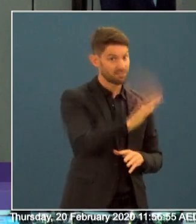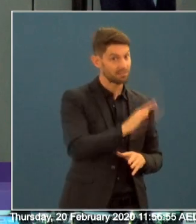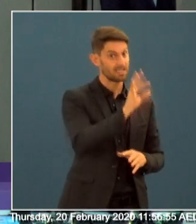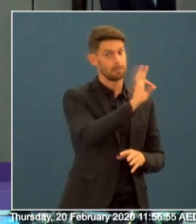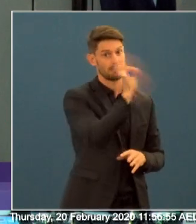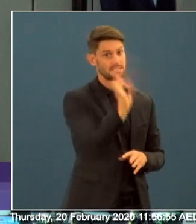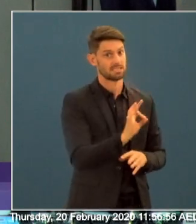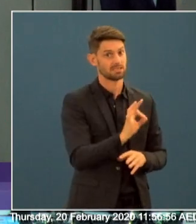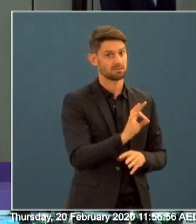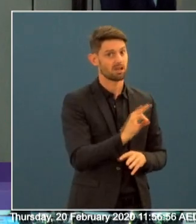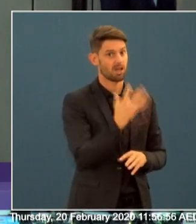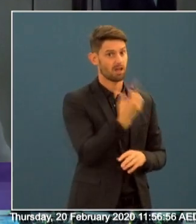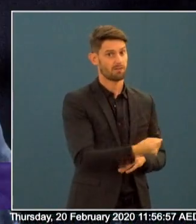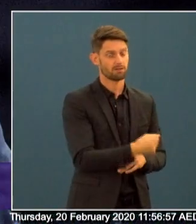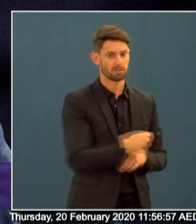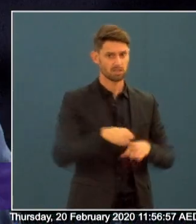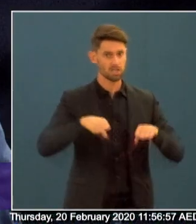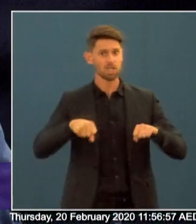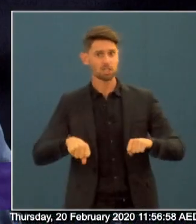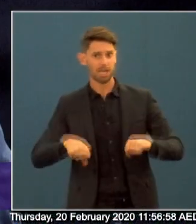It's very alarming. Yes.